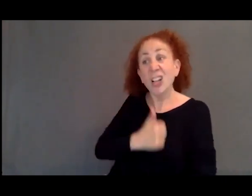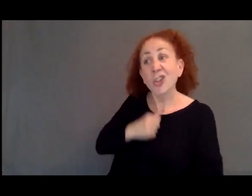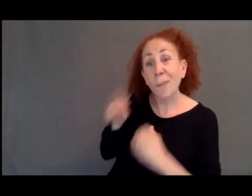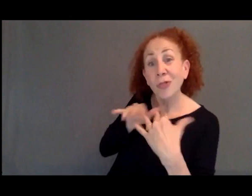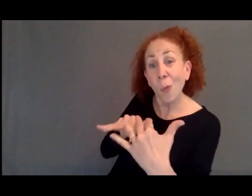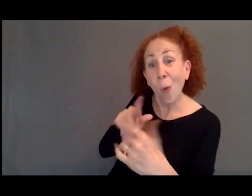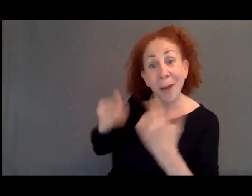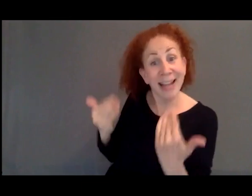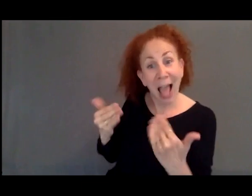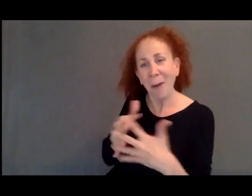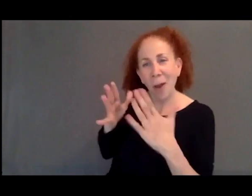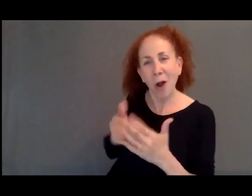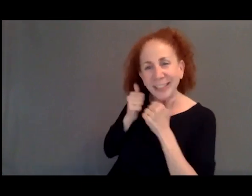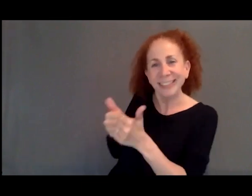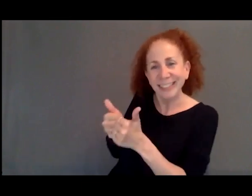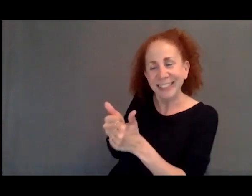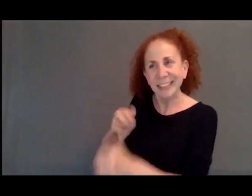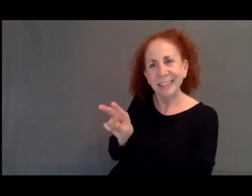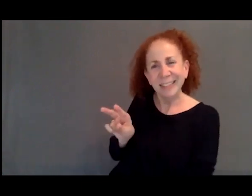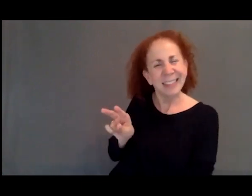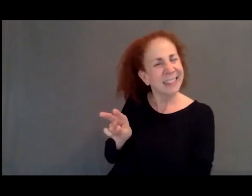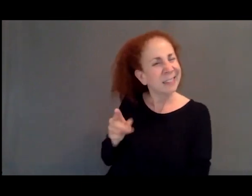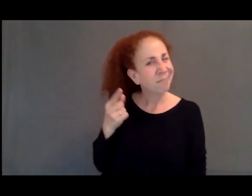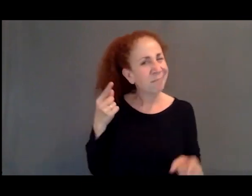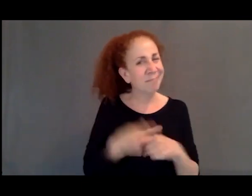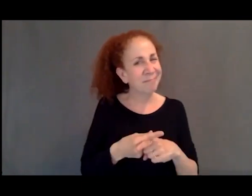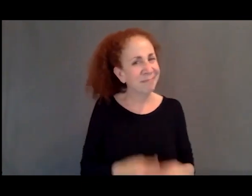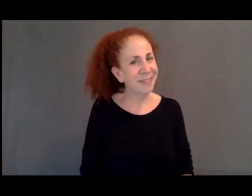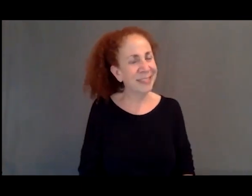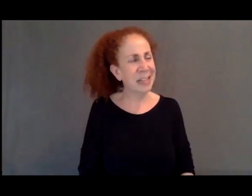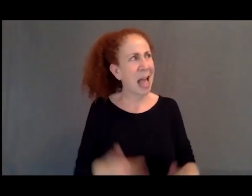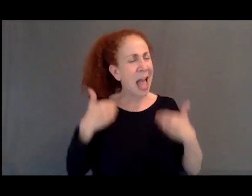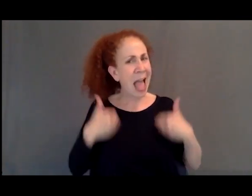Here you are now. You can claim America. And then as a Vietnamese refugee,